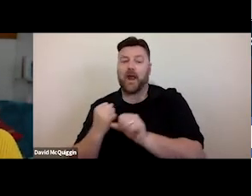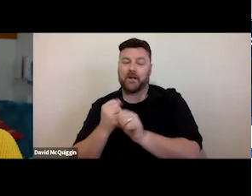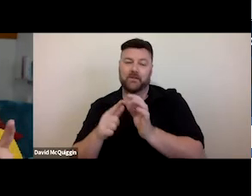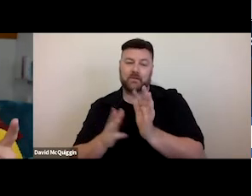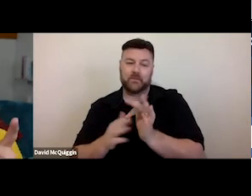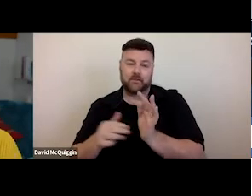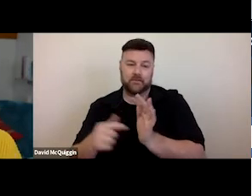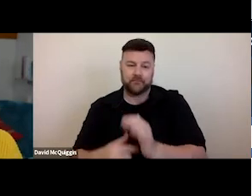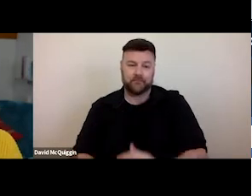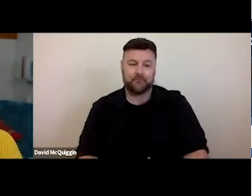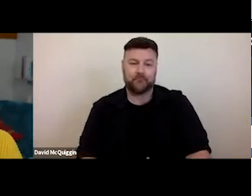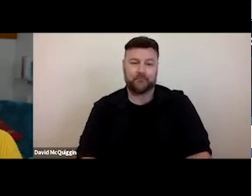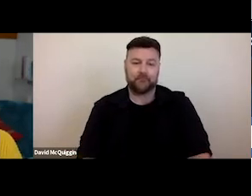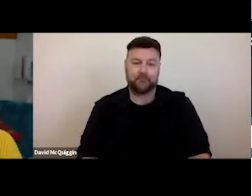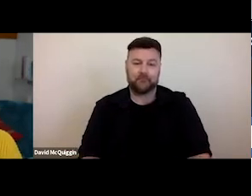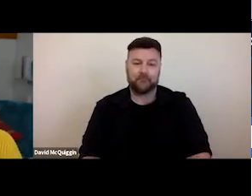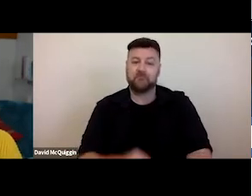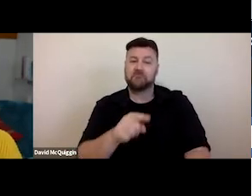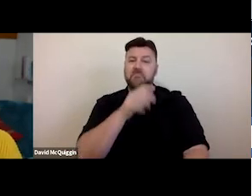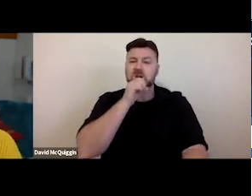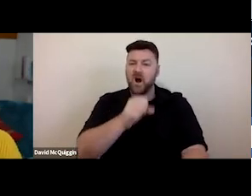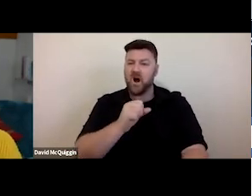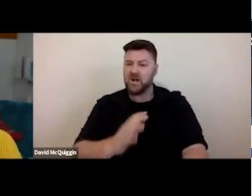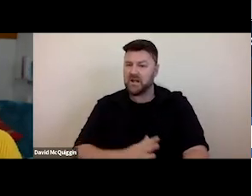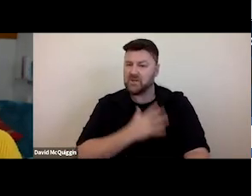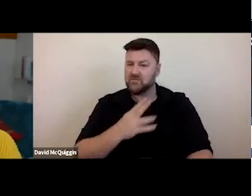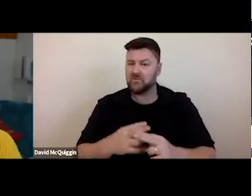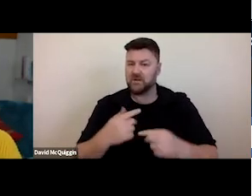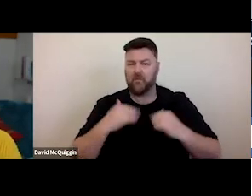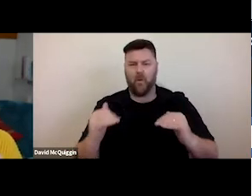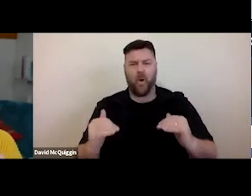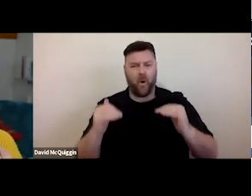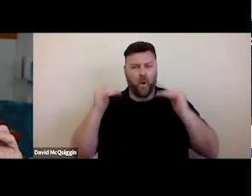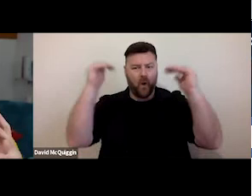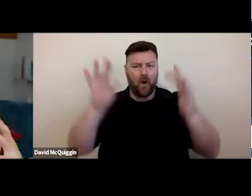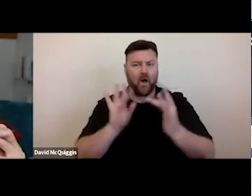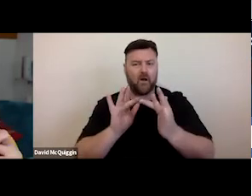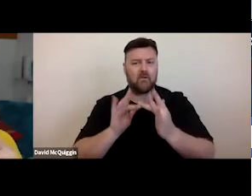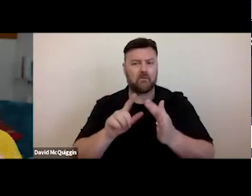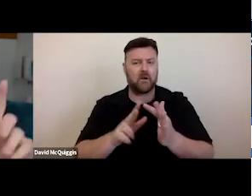This guy interests me, he is a politician with a very high engagement. You can always tell, by